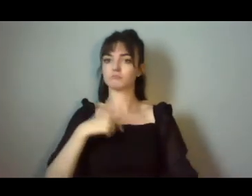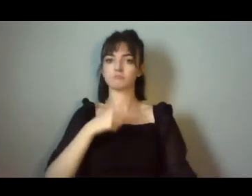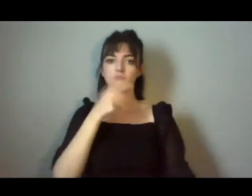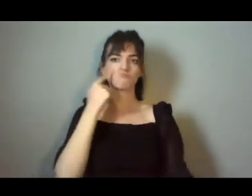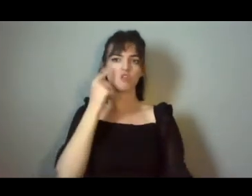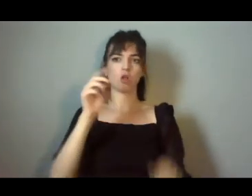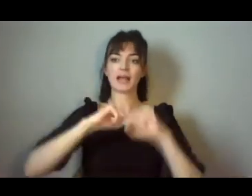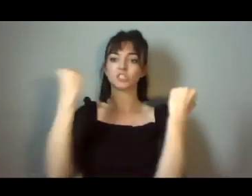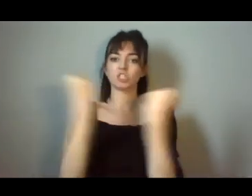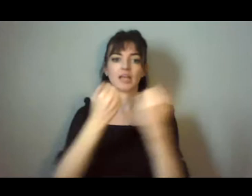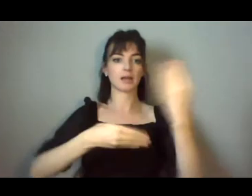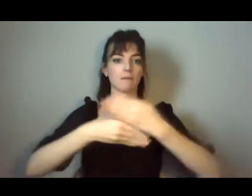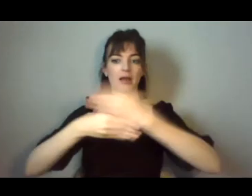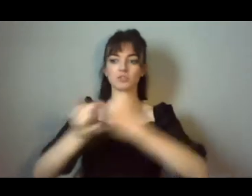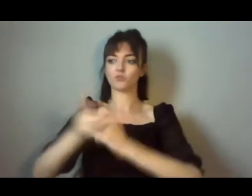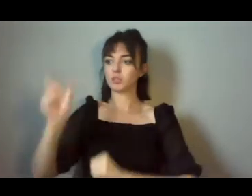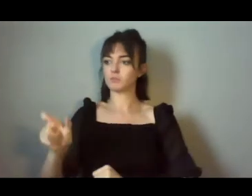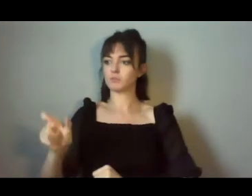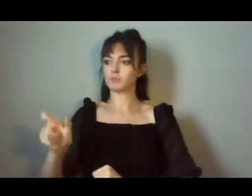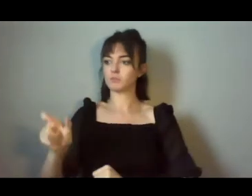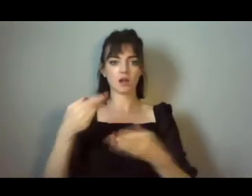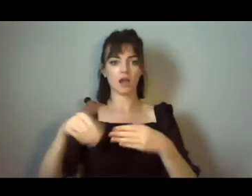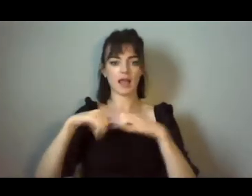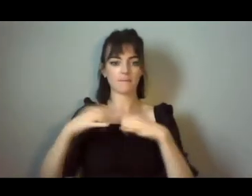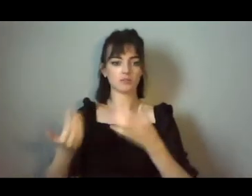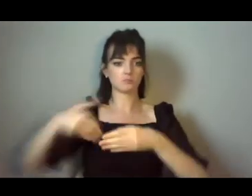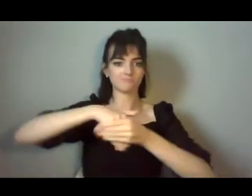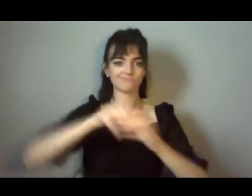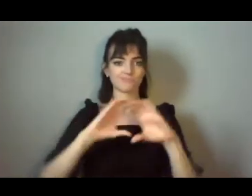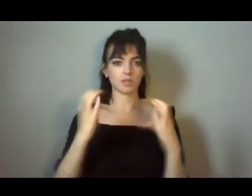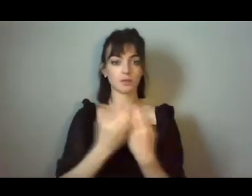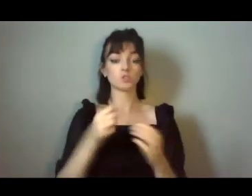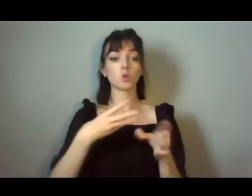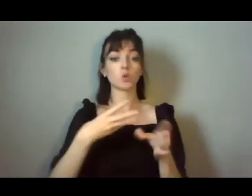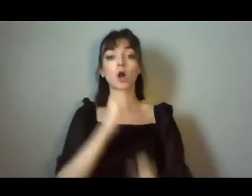participation in the community. So when we talk of decision making assistance, we are saying that